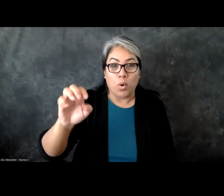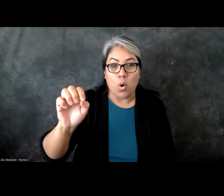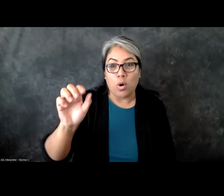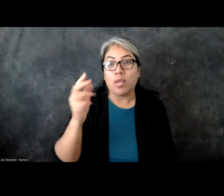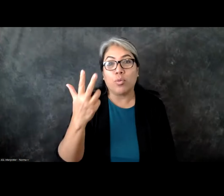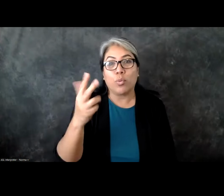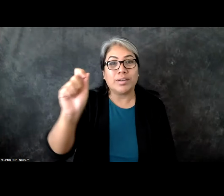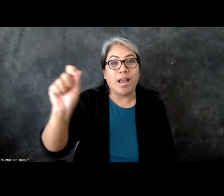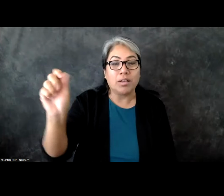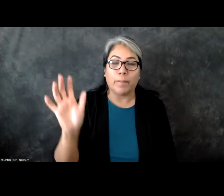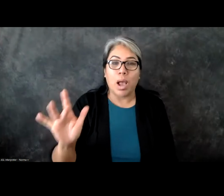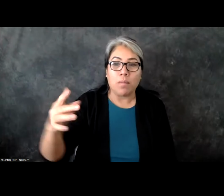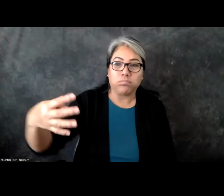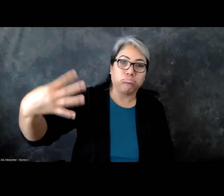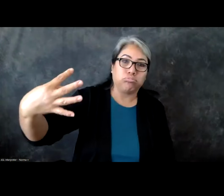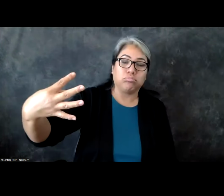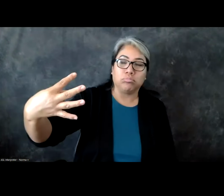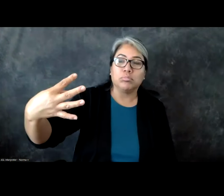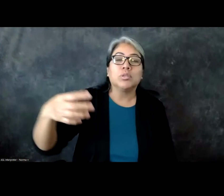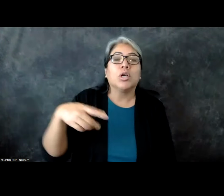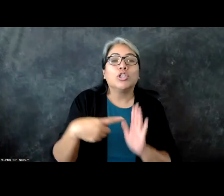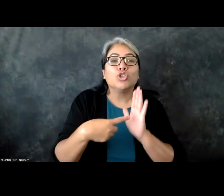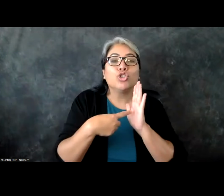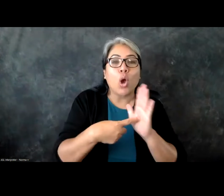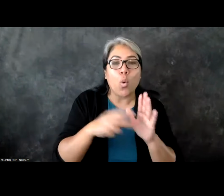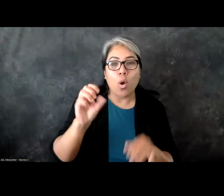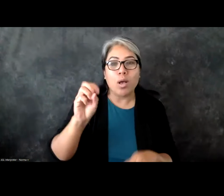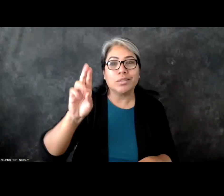of your Zoom screen where it says more and there's probably